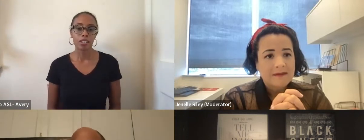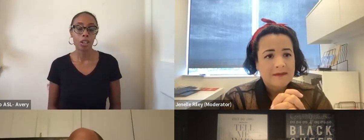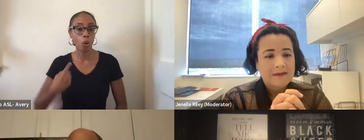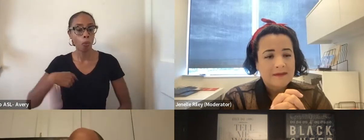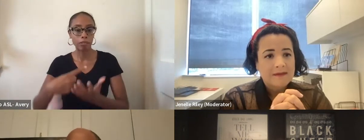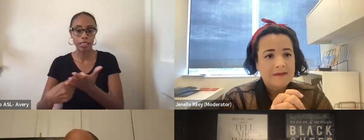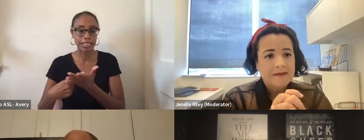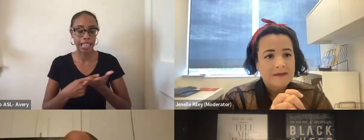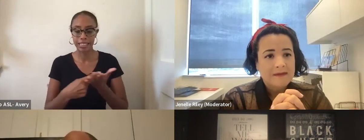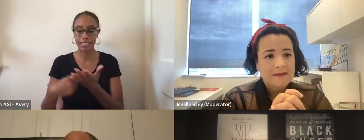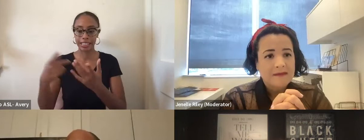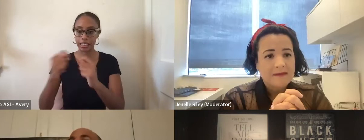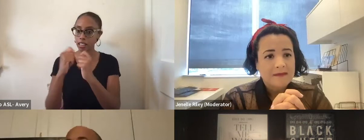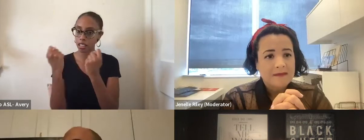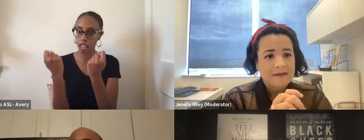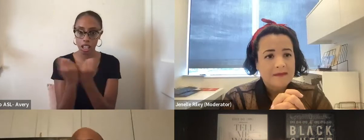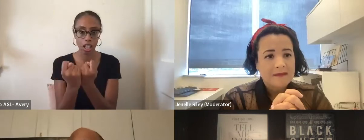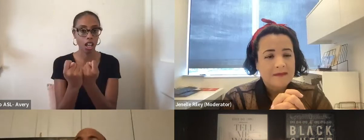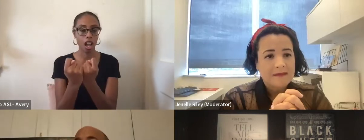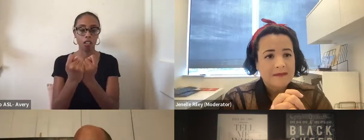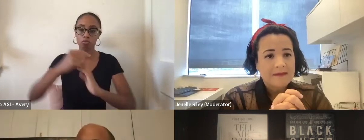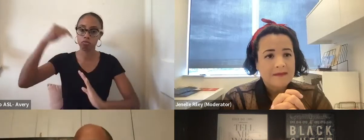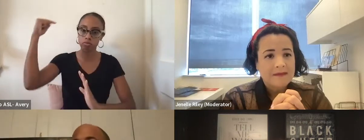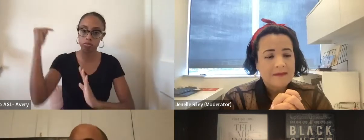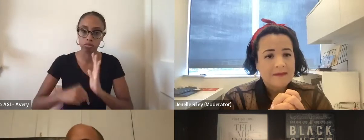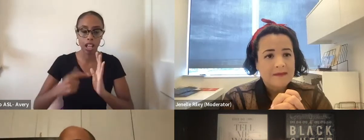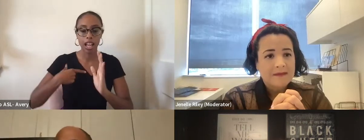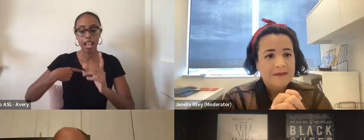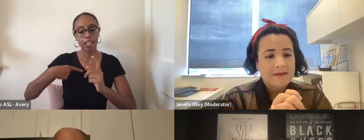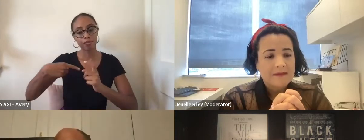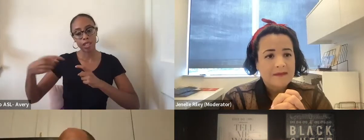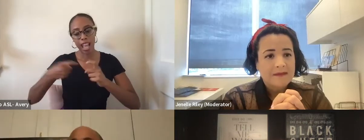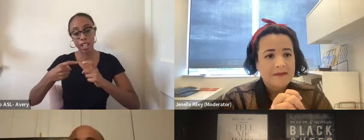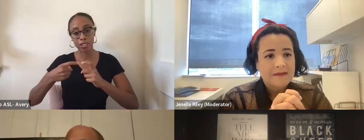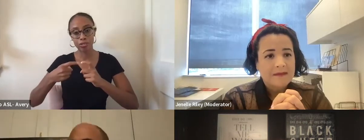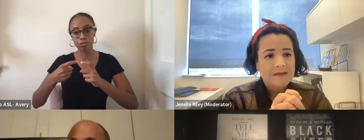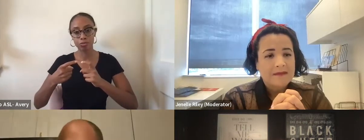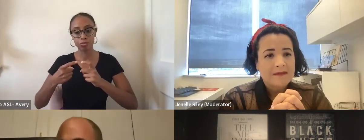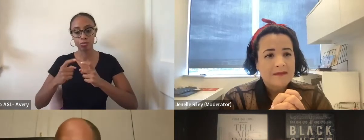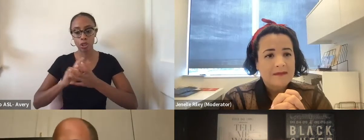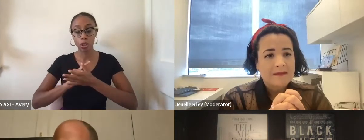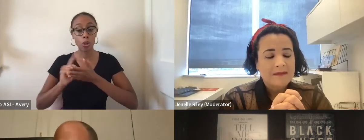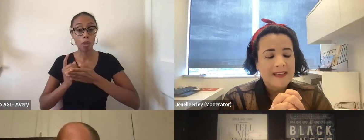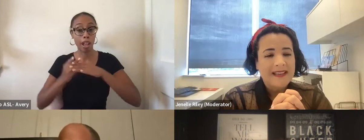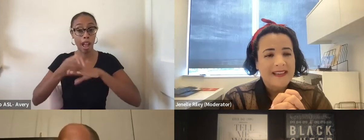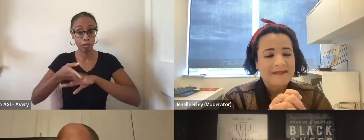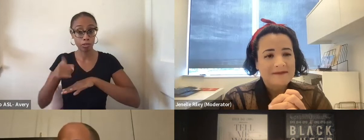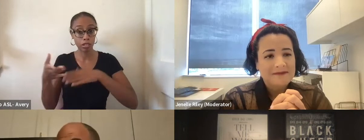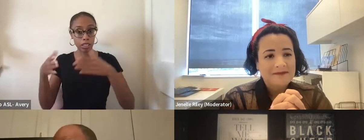death, because we all remembered it quite differently. We were all different ages, quite apart from anything else.